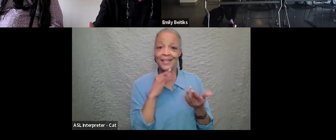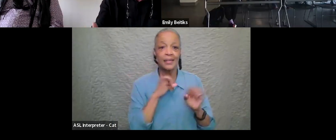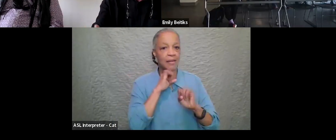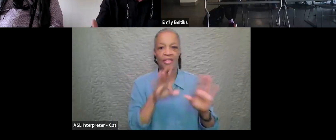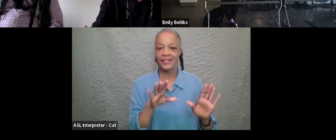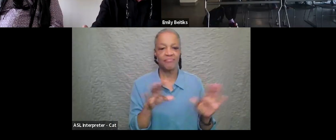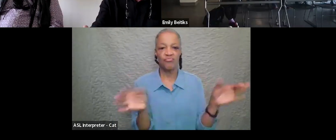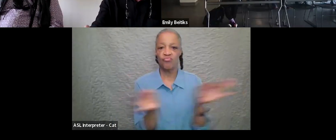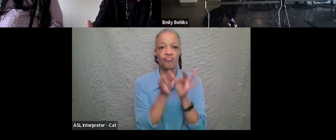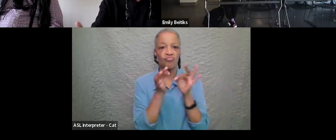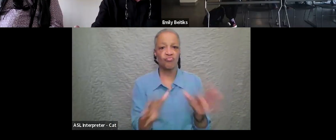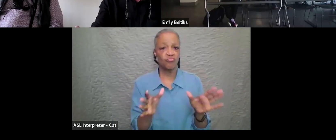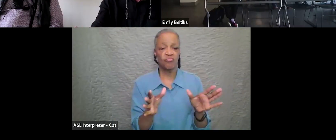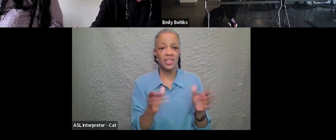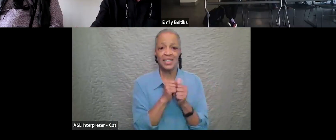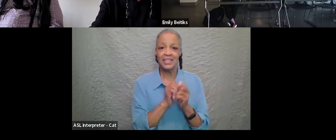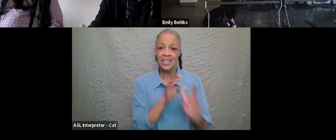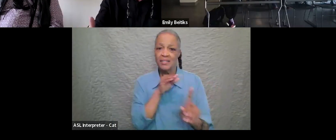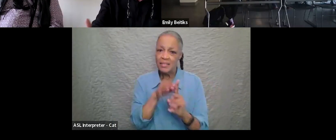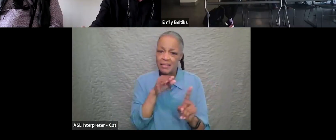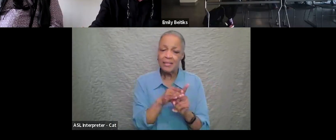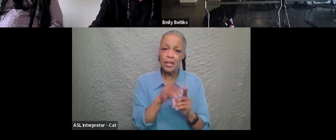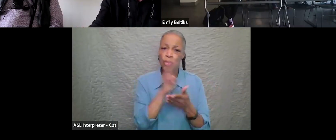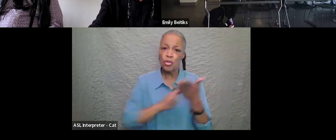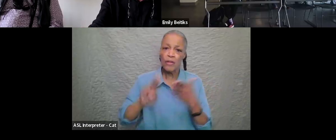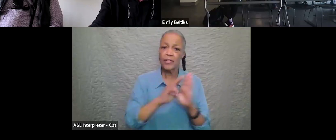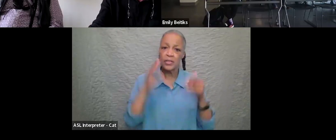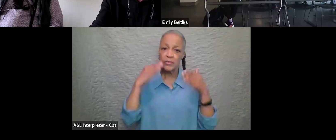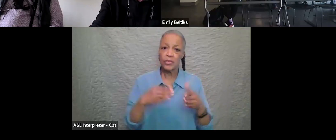It did nothing to move the University, did nothing to shame the University,